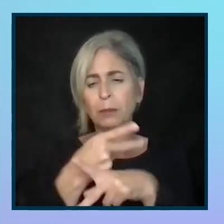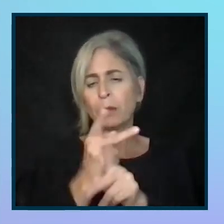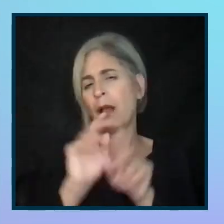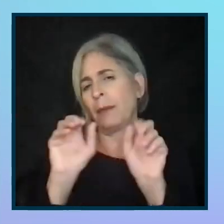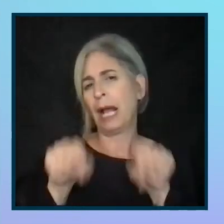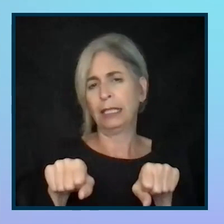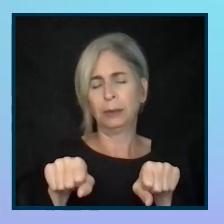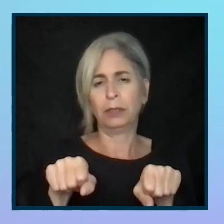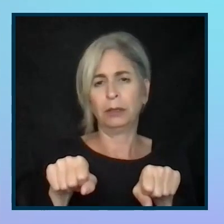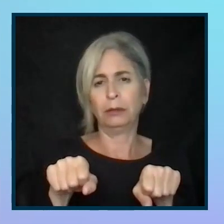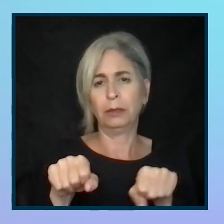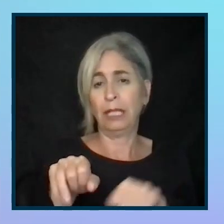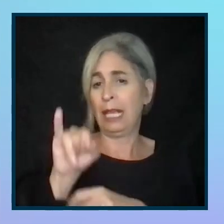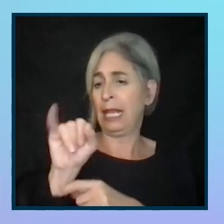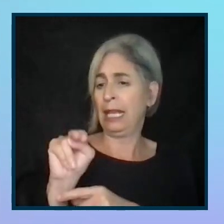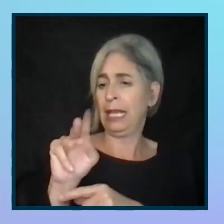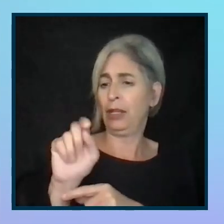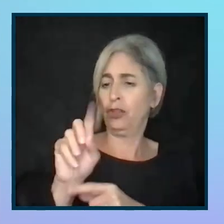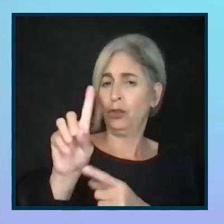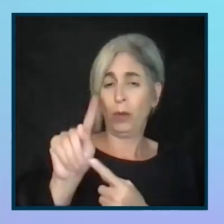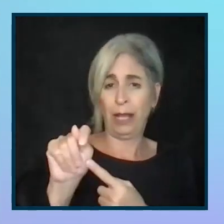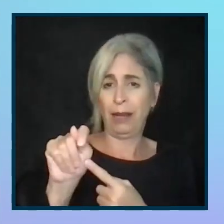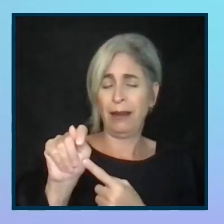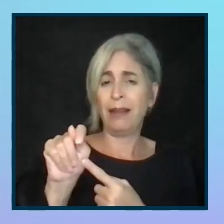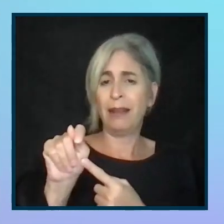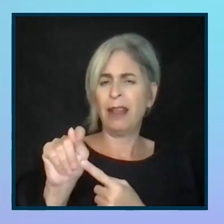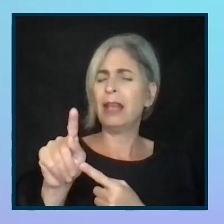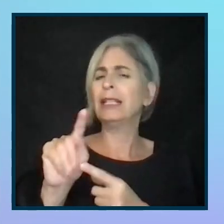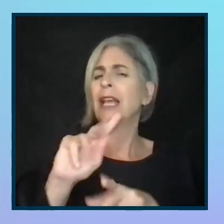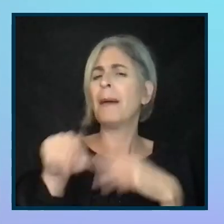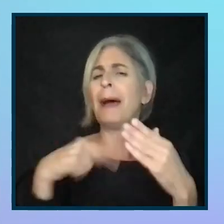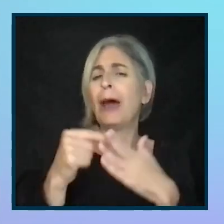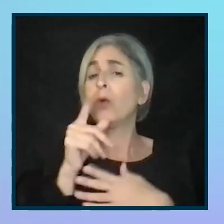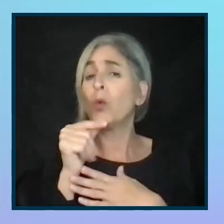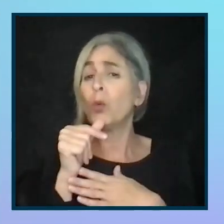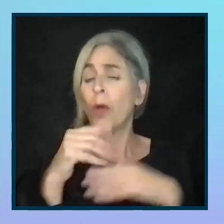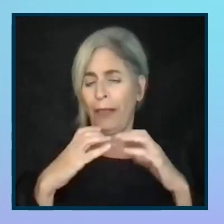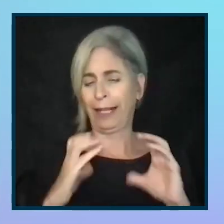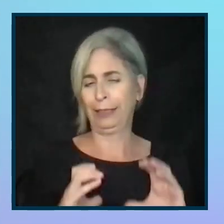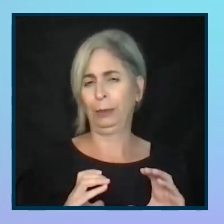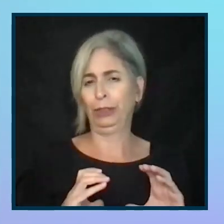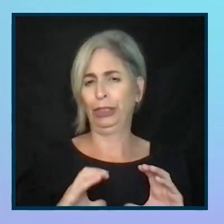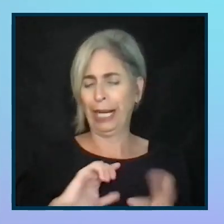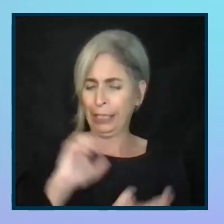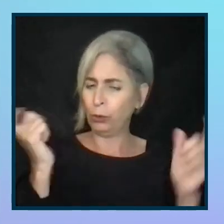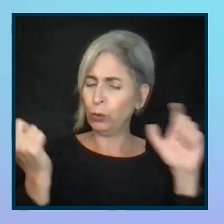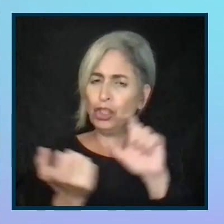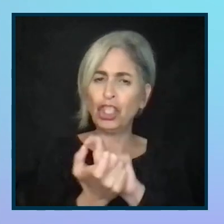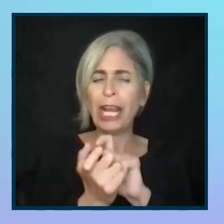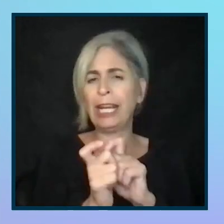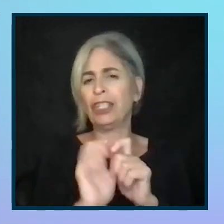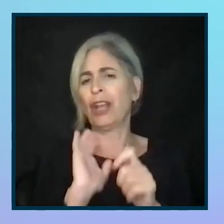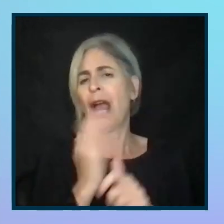Add into it it's about the customer, so I had to change the way that we were pitching to them.